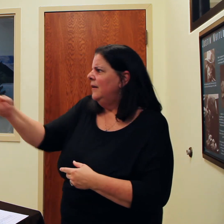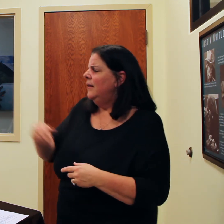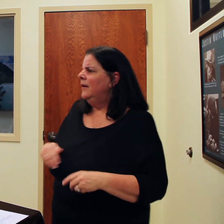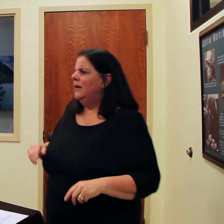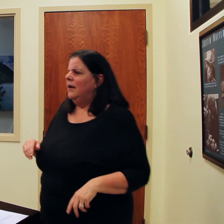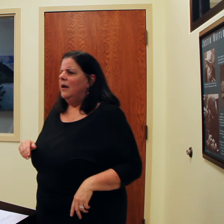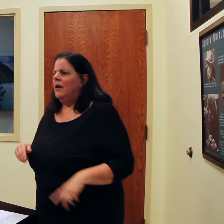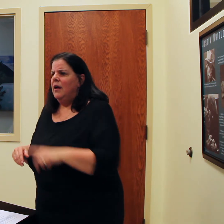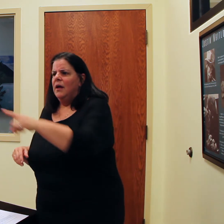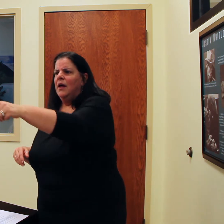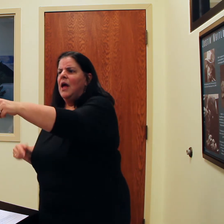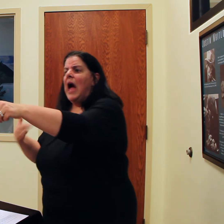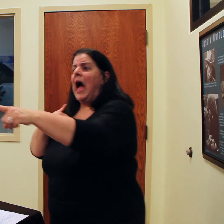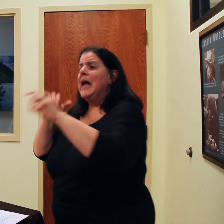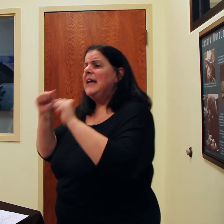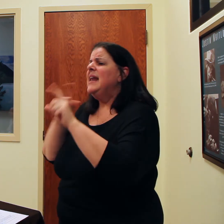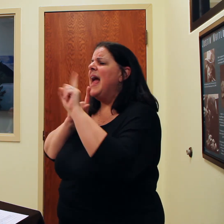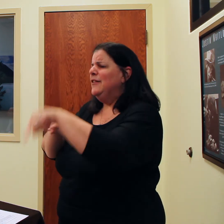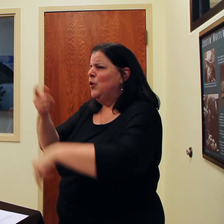[Voiceover from Robert Hernandez, ADA Coordinator for El paso County]] I could answer a little bit of that.